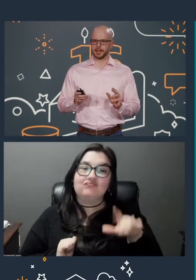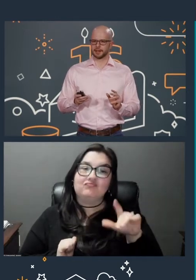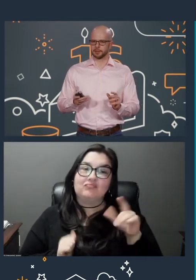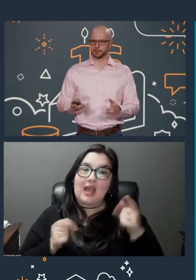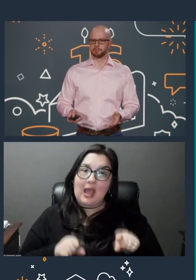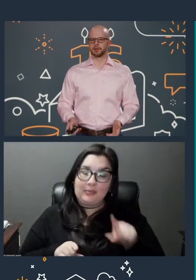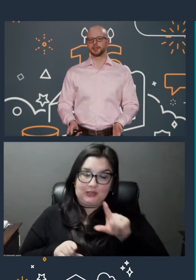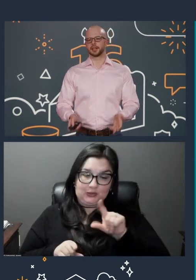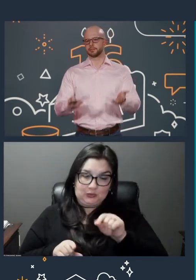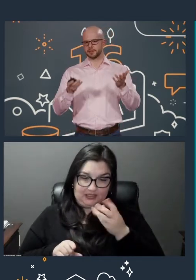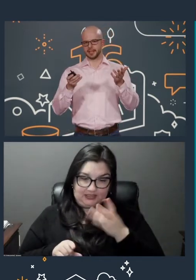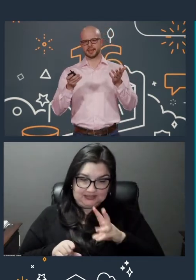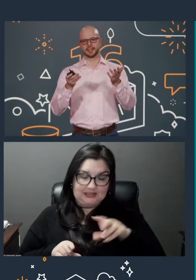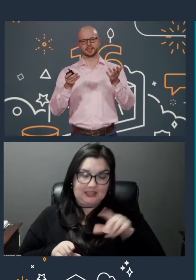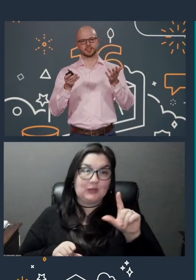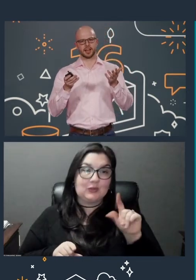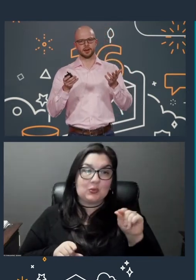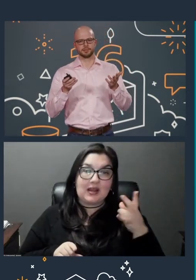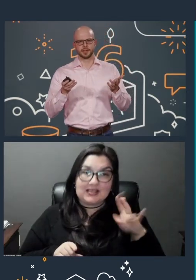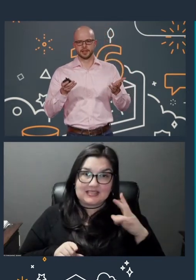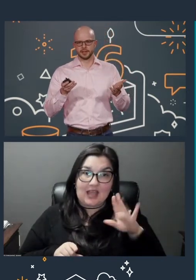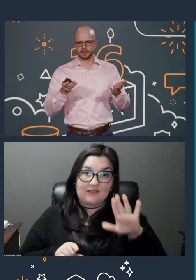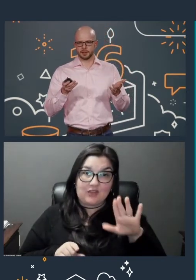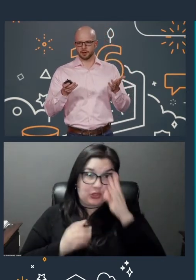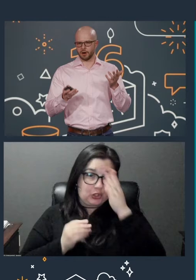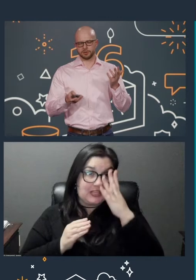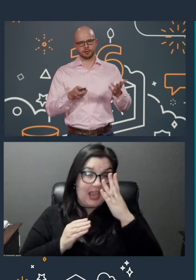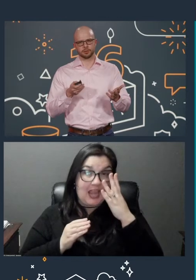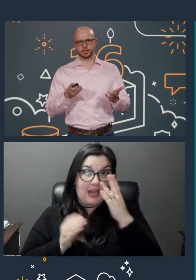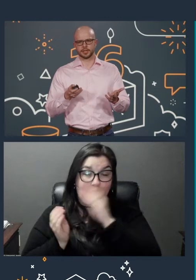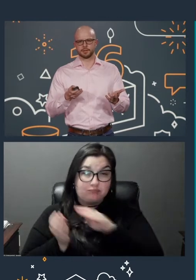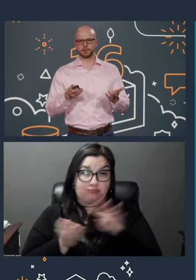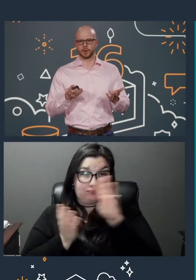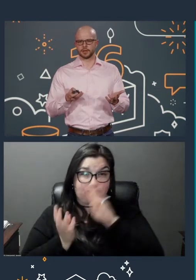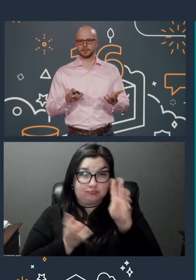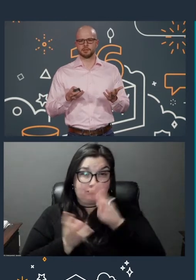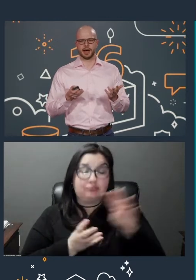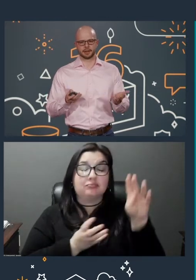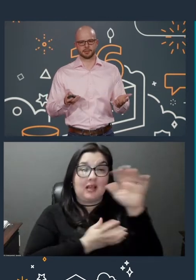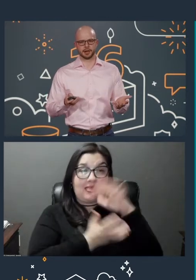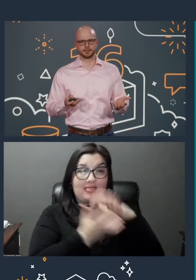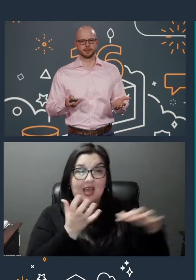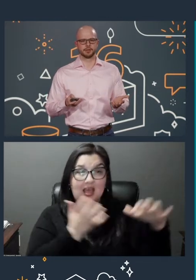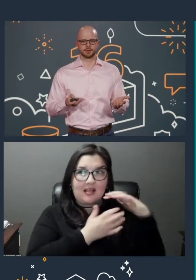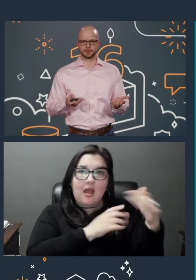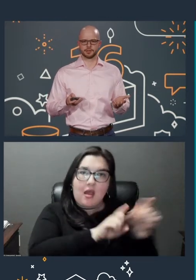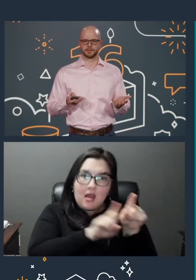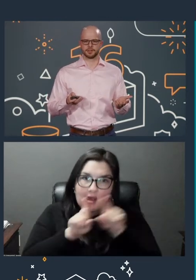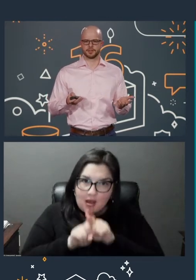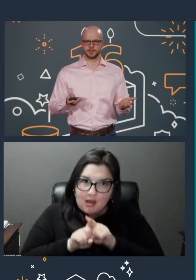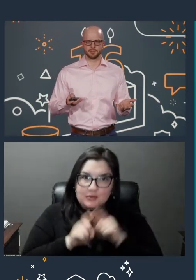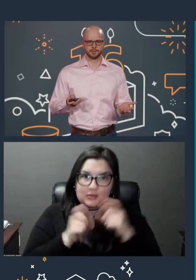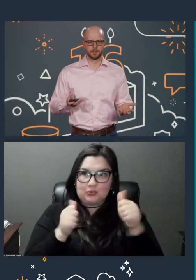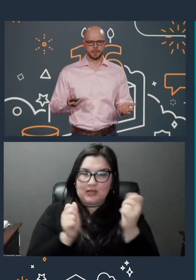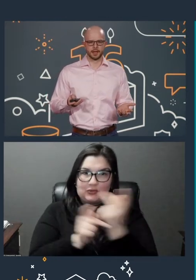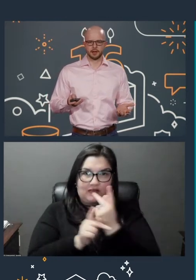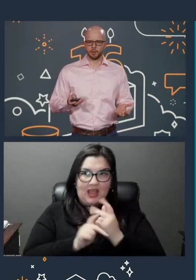as they were building up their data in the cloud, they were also looking for ways to maximize their research efficiency.